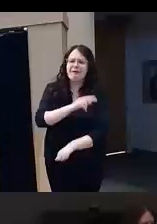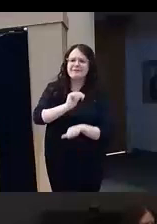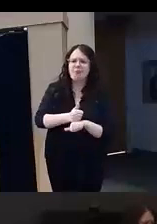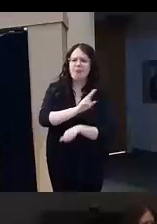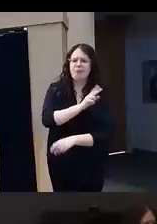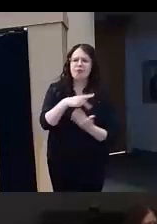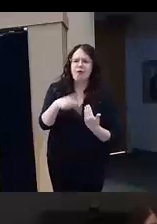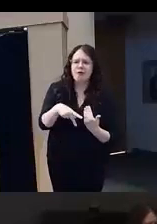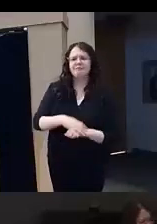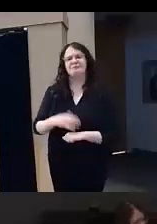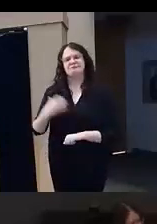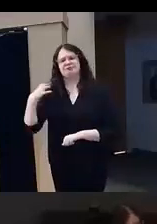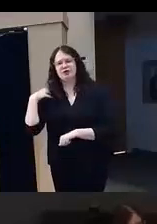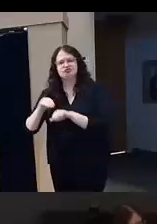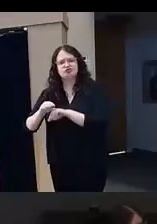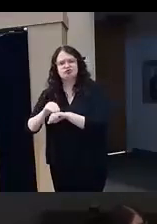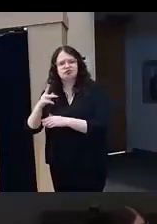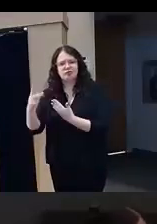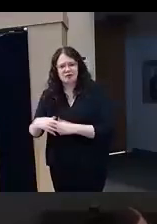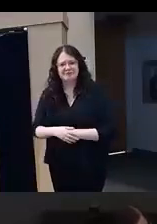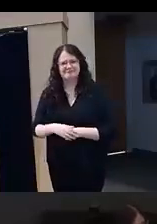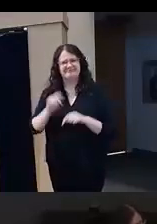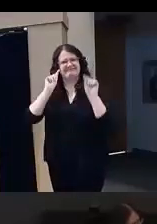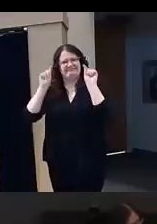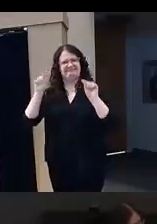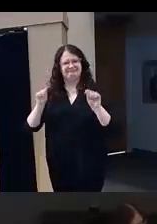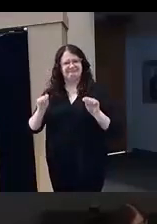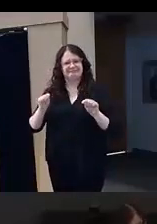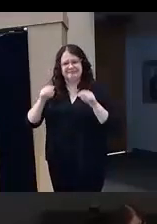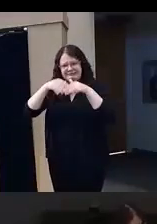you know there's not a single Department today at the University of Rochester Medical